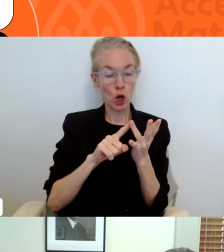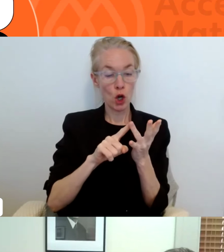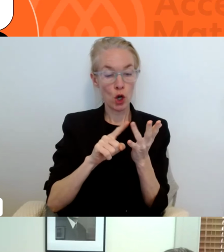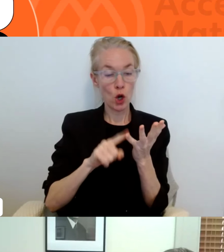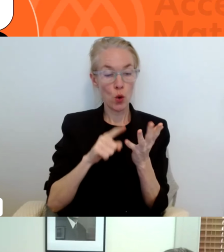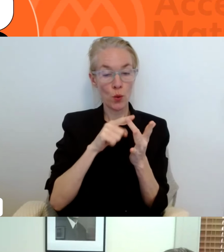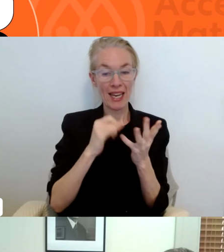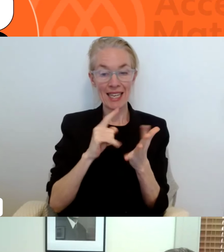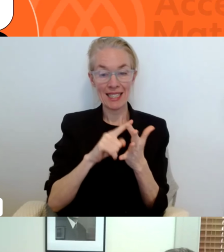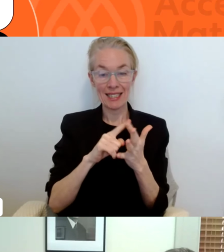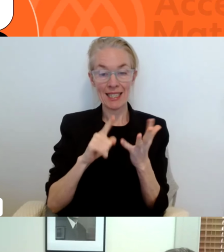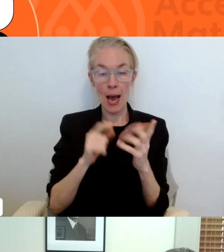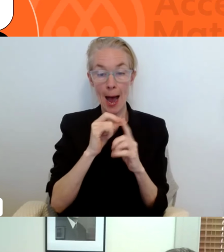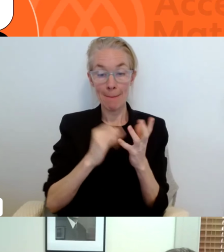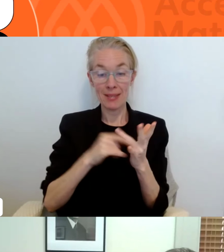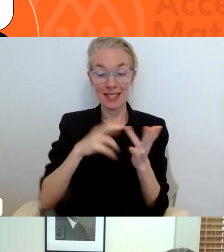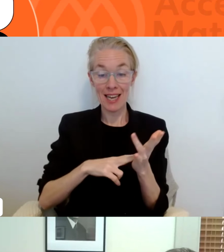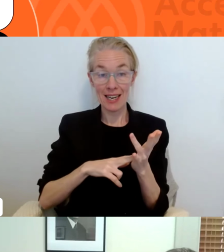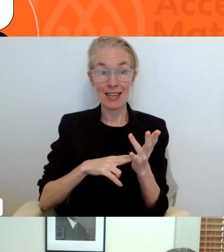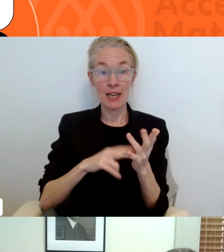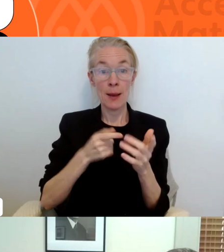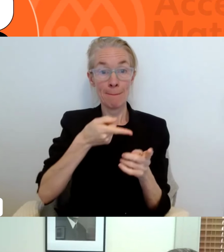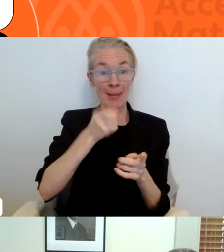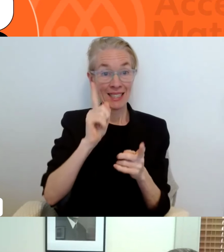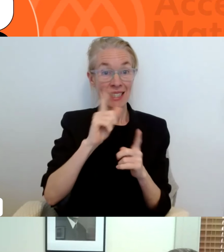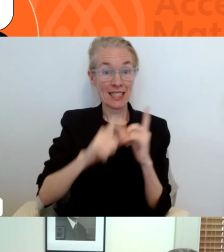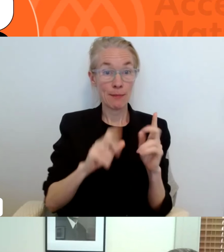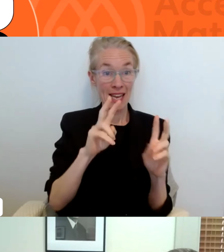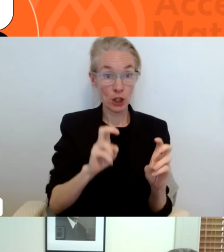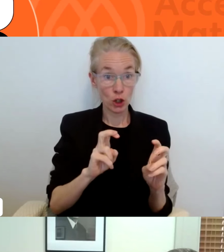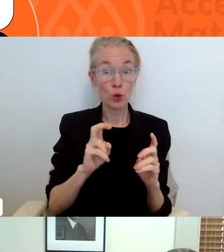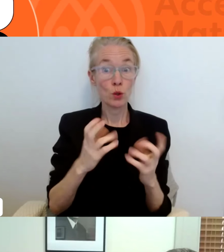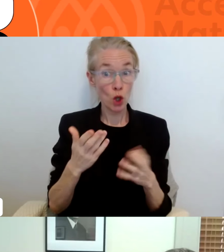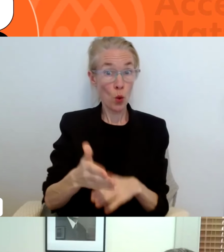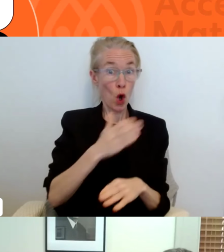the invitations, even they were given well in advance, none of